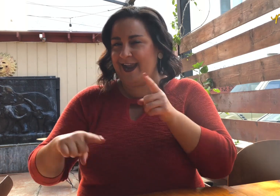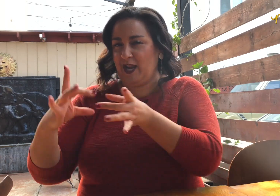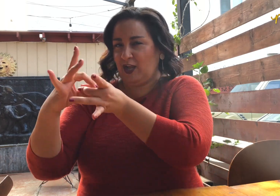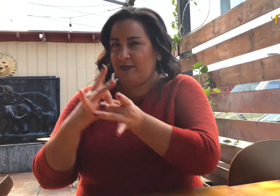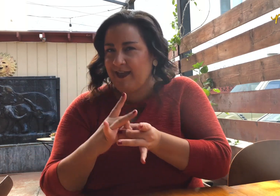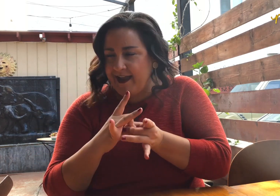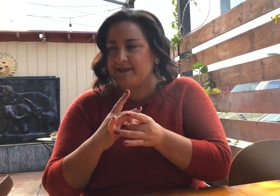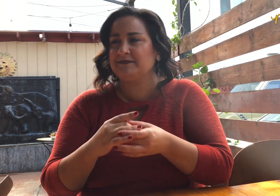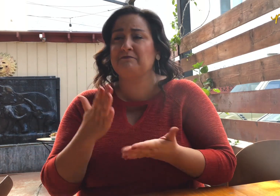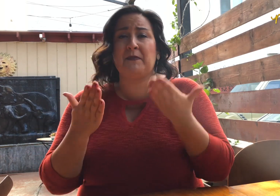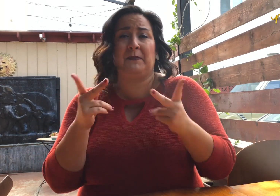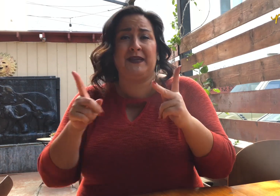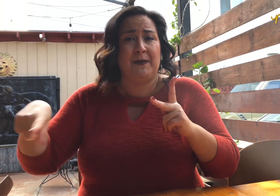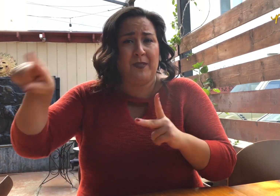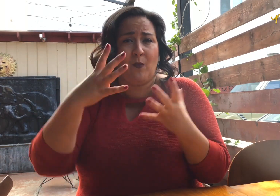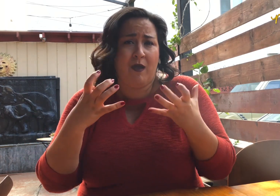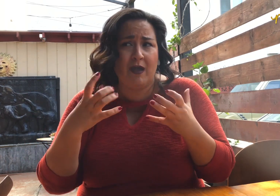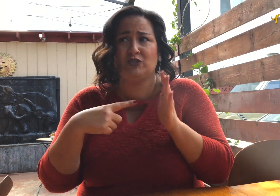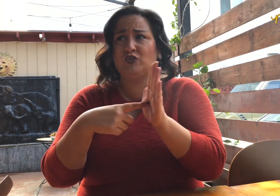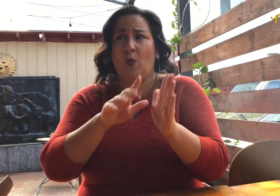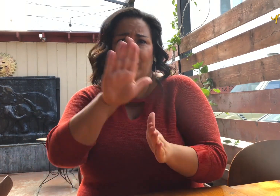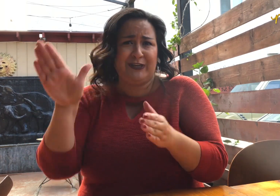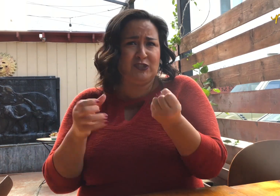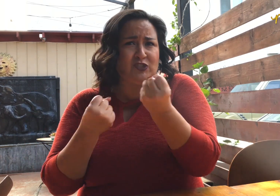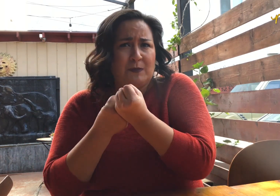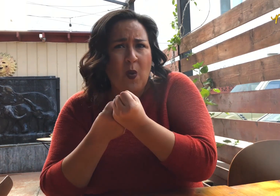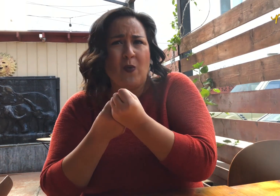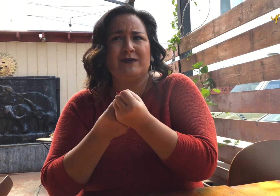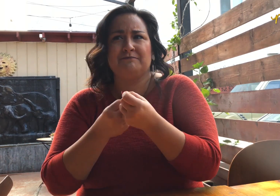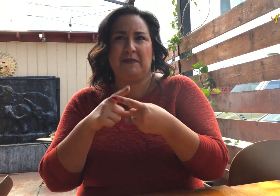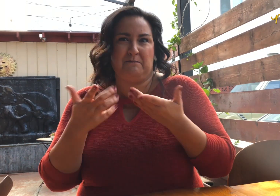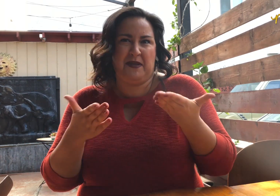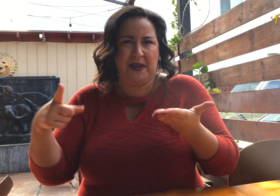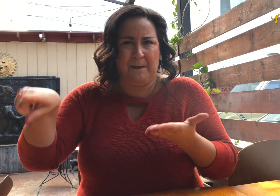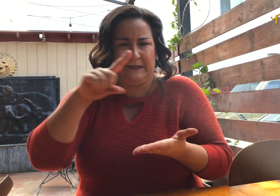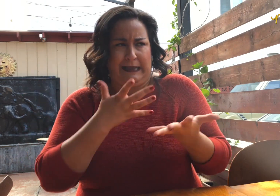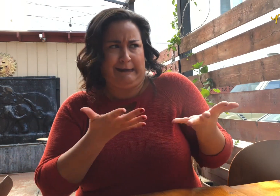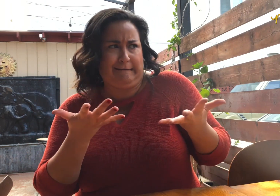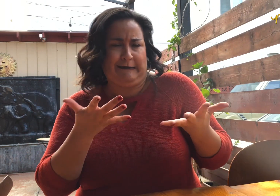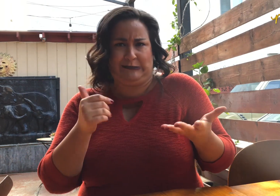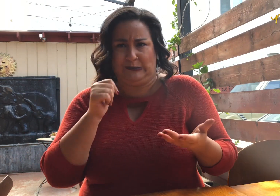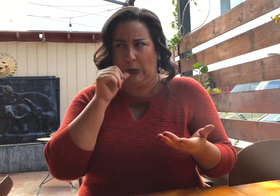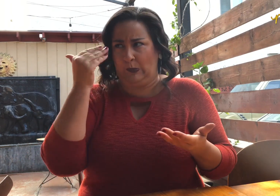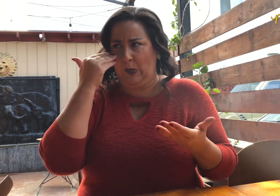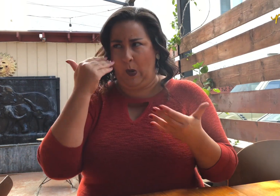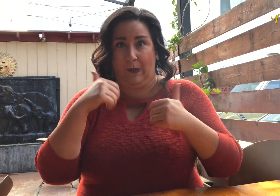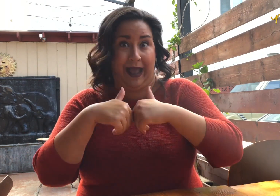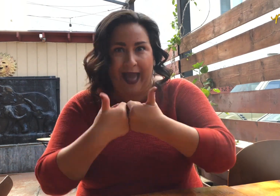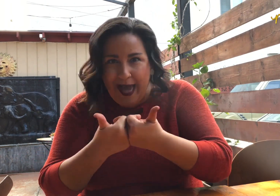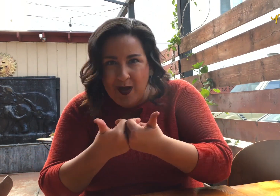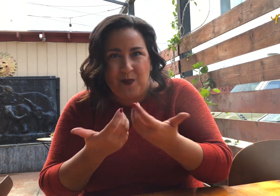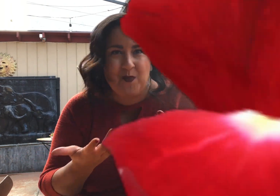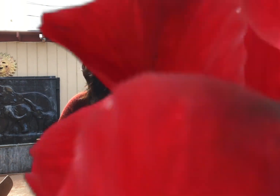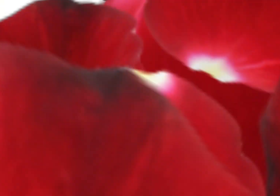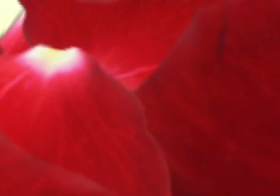People might want to show their support, but at the same time, they might not always know how to.